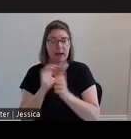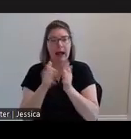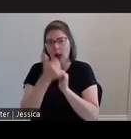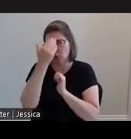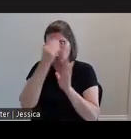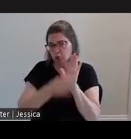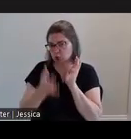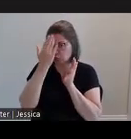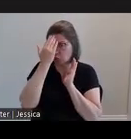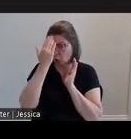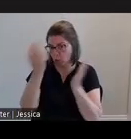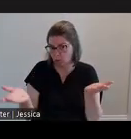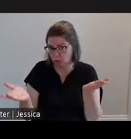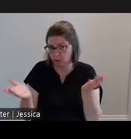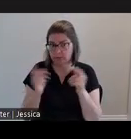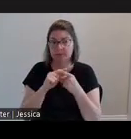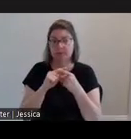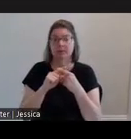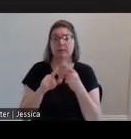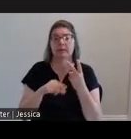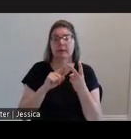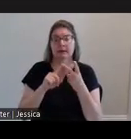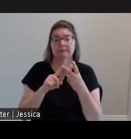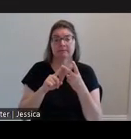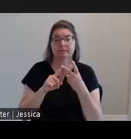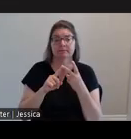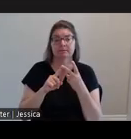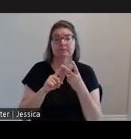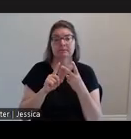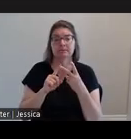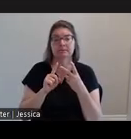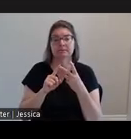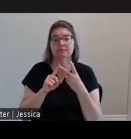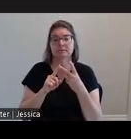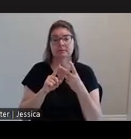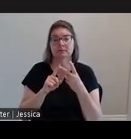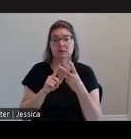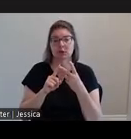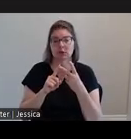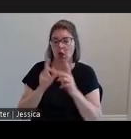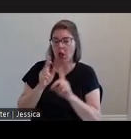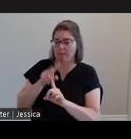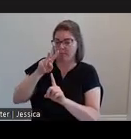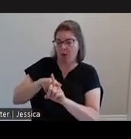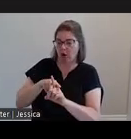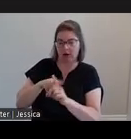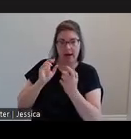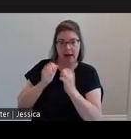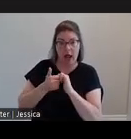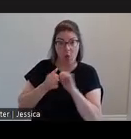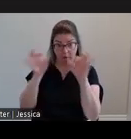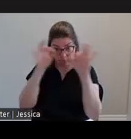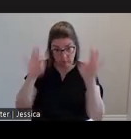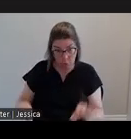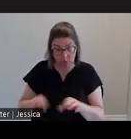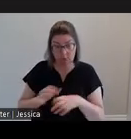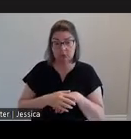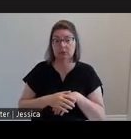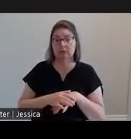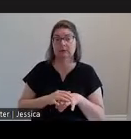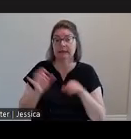Um, and then how are even students booking the consult? Is it through a form or some sort of, like, booking system?